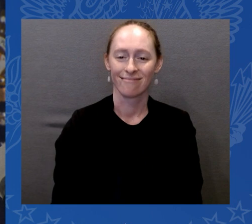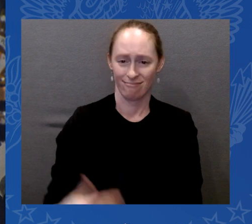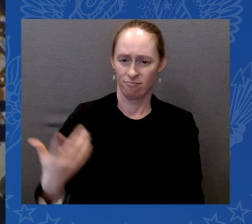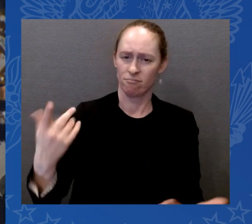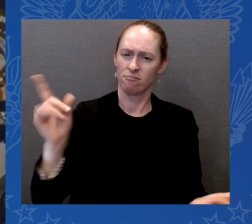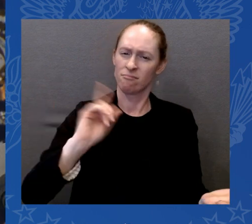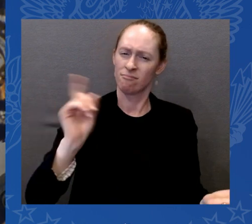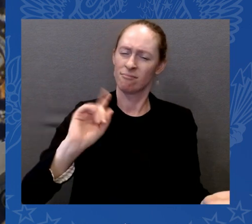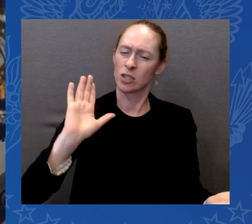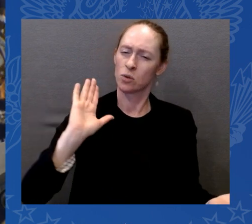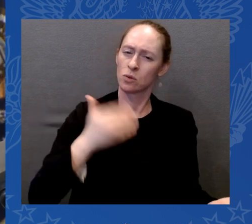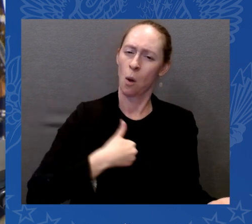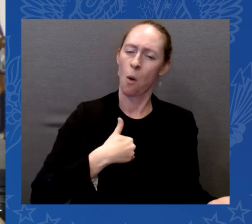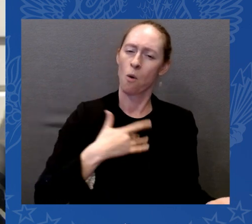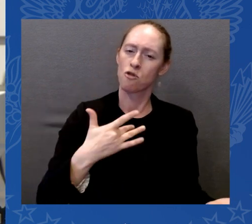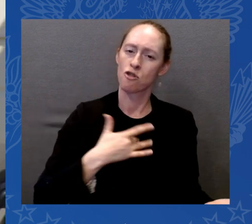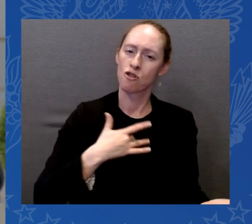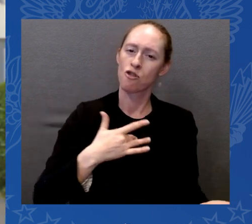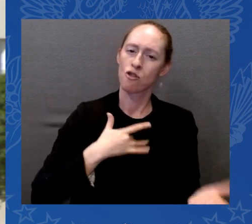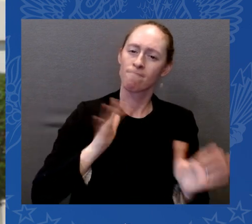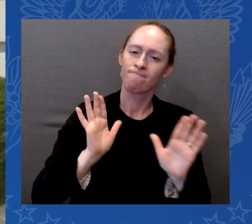and the promise of America is real.